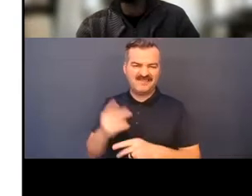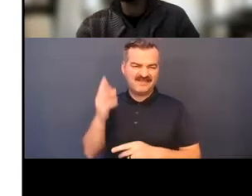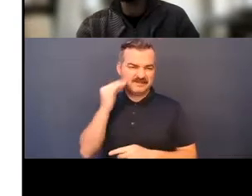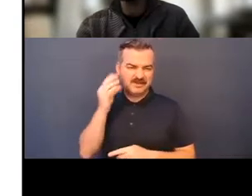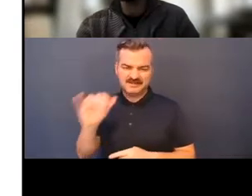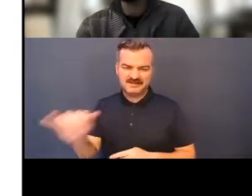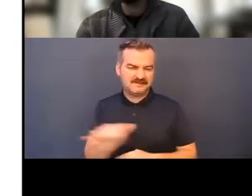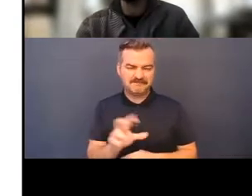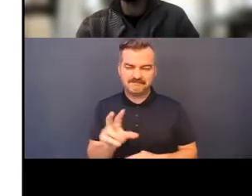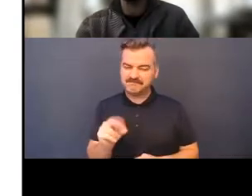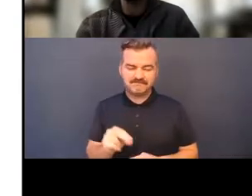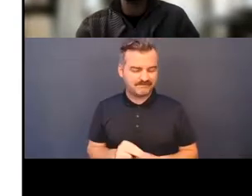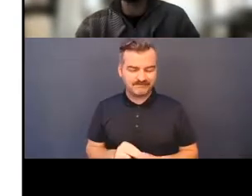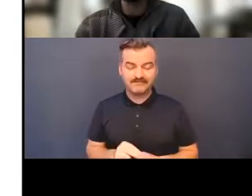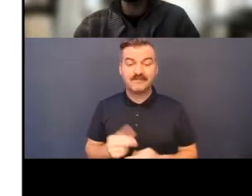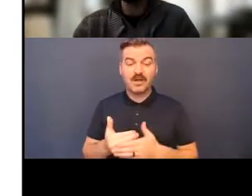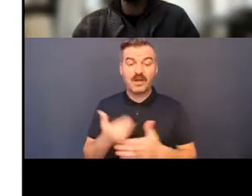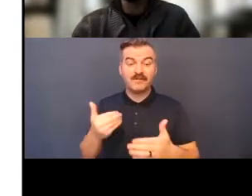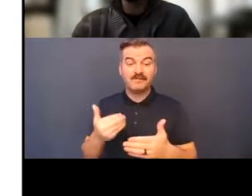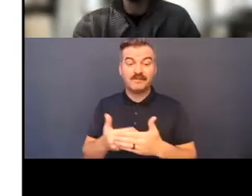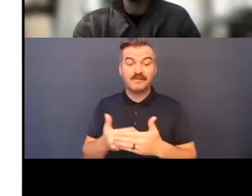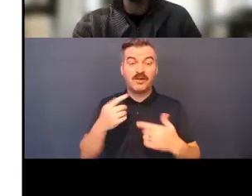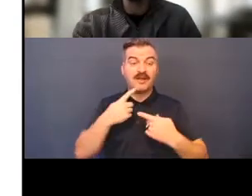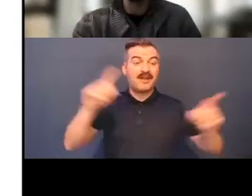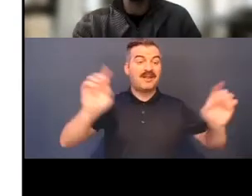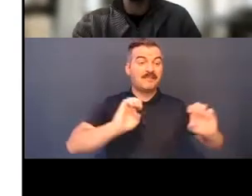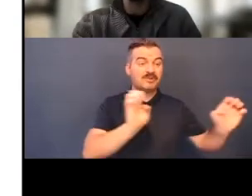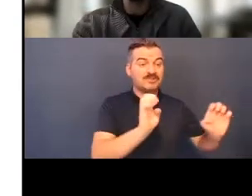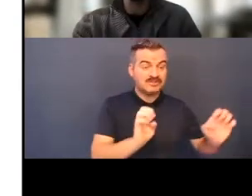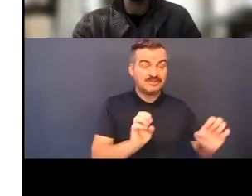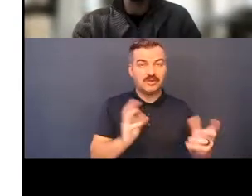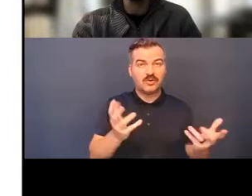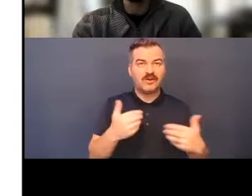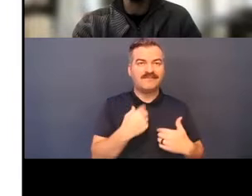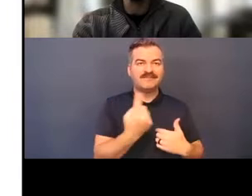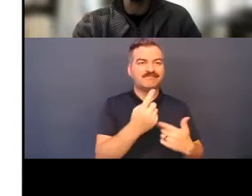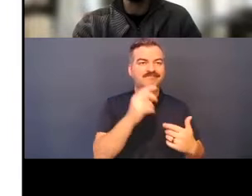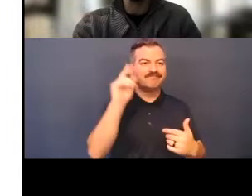to the declaration of an emergency by an 15:37:58 institution or world organized around